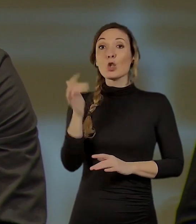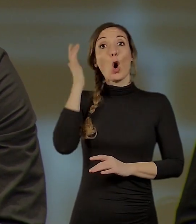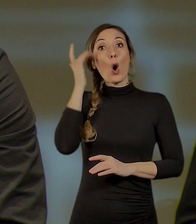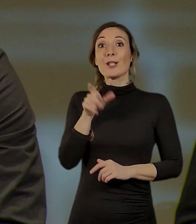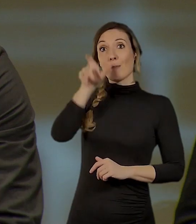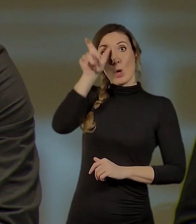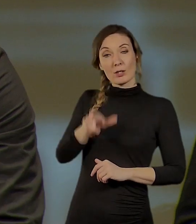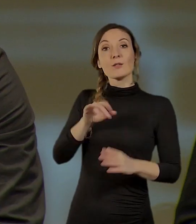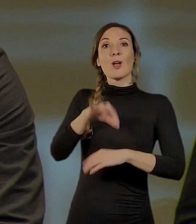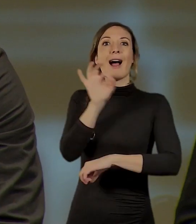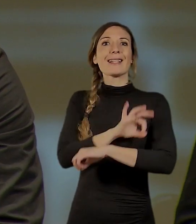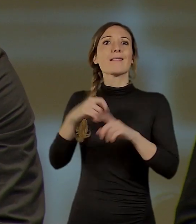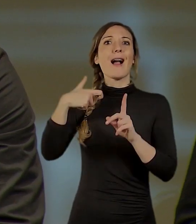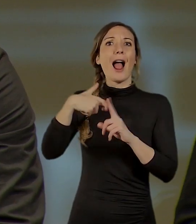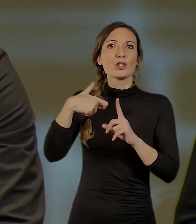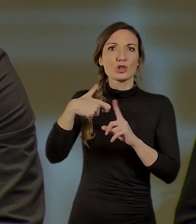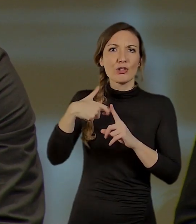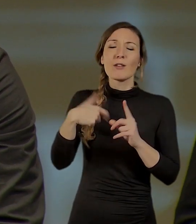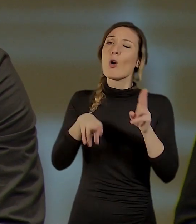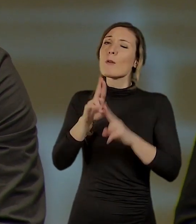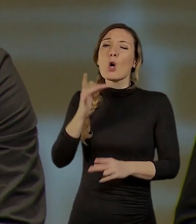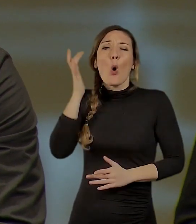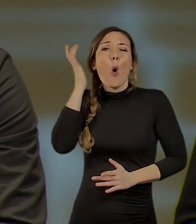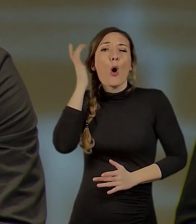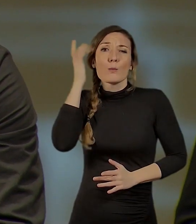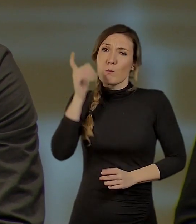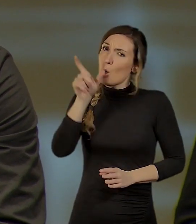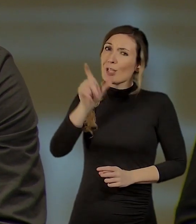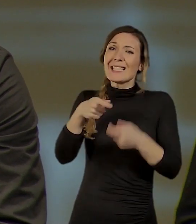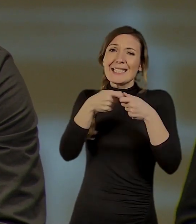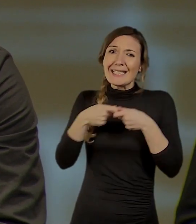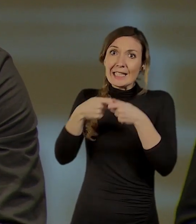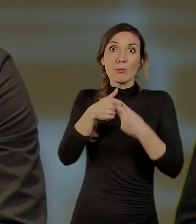larger group of people, somehow steering it constructively, not the other way around,